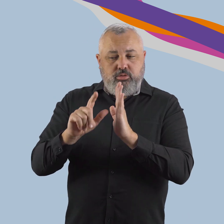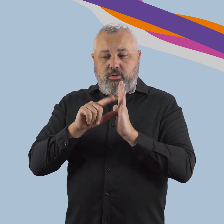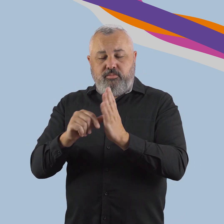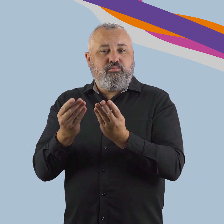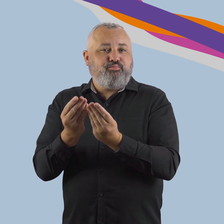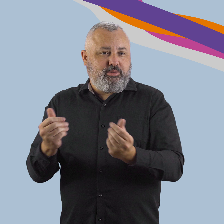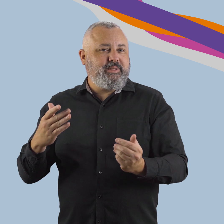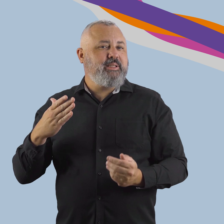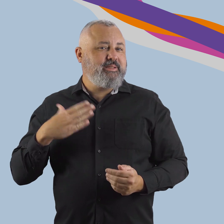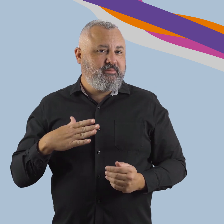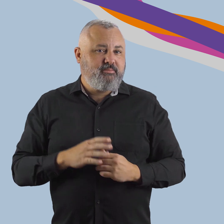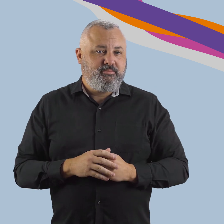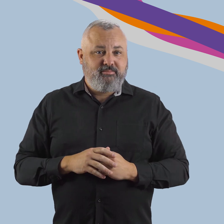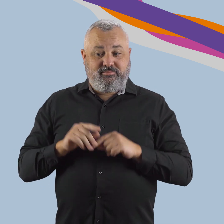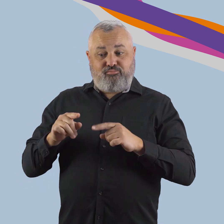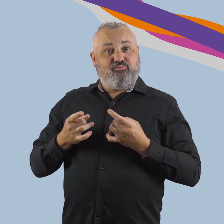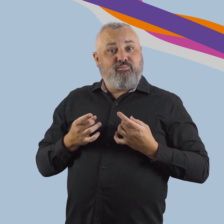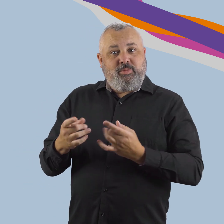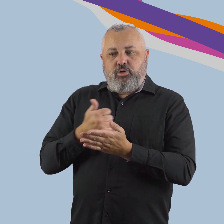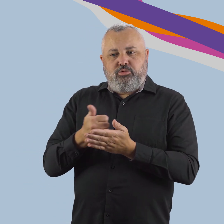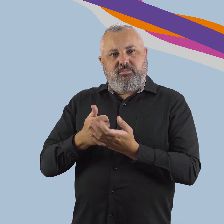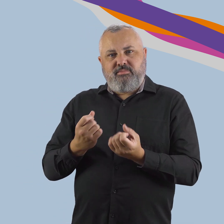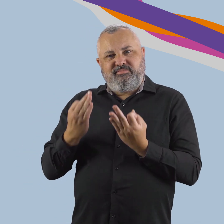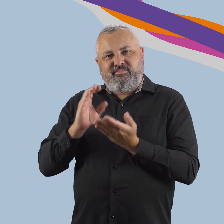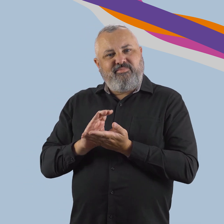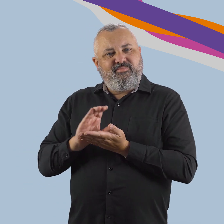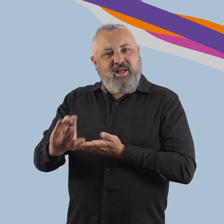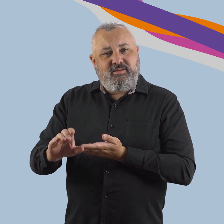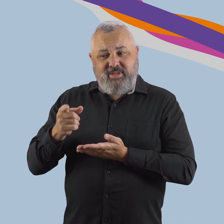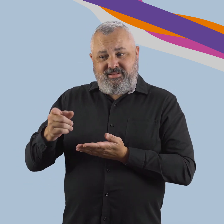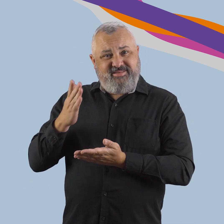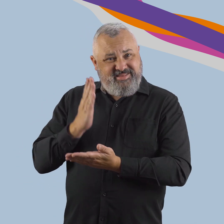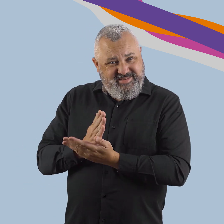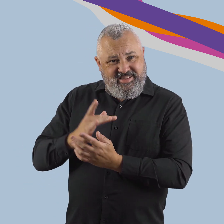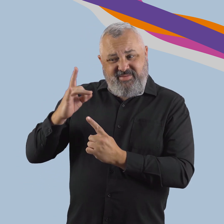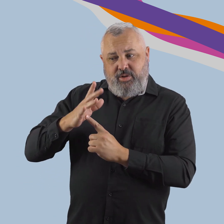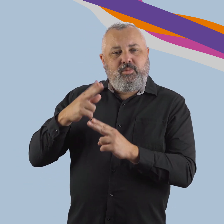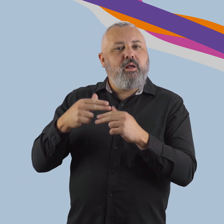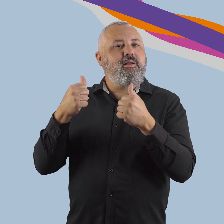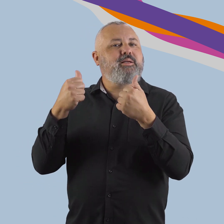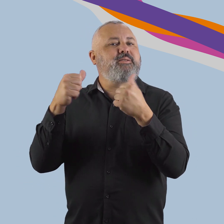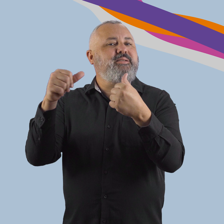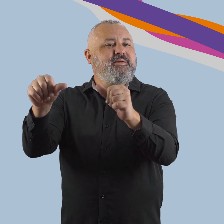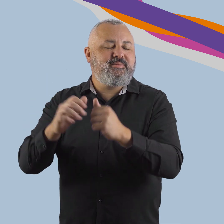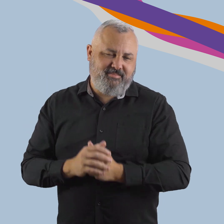time and resources—this work is rarely funded but critical to success.